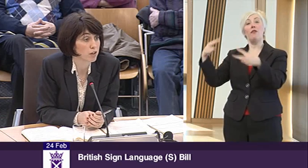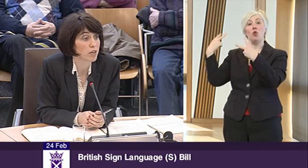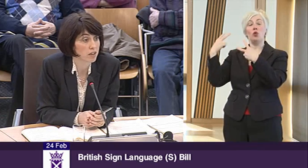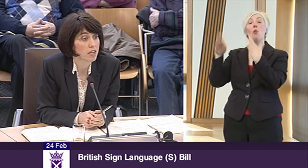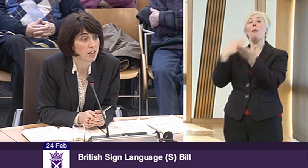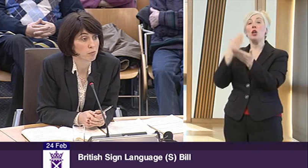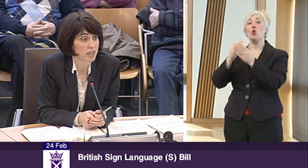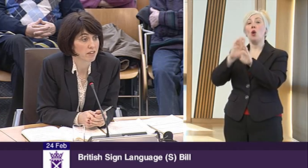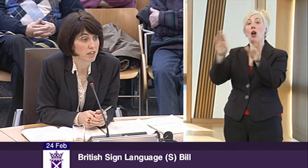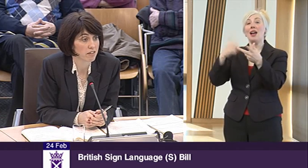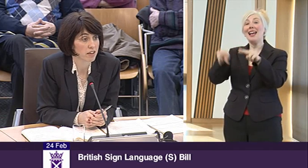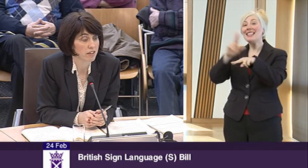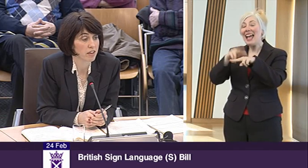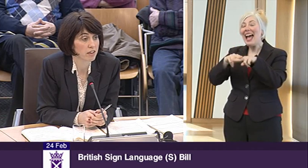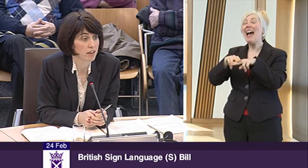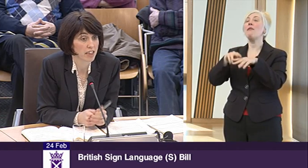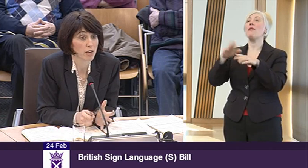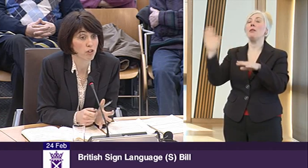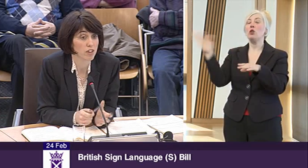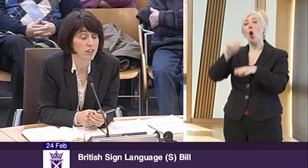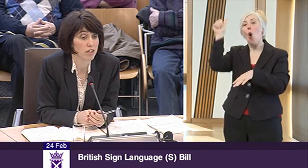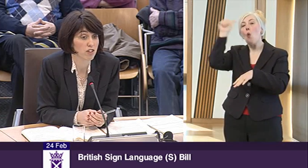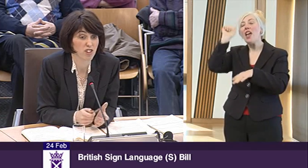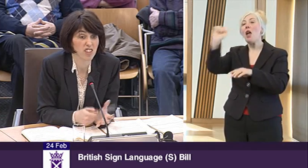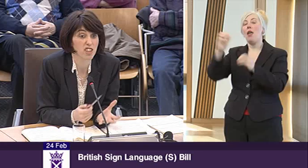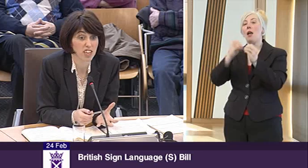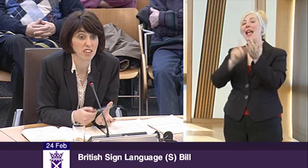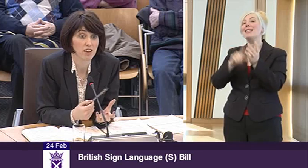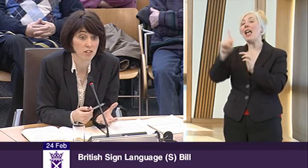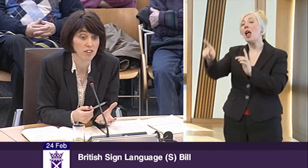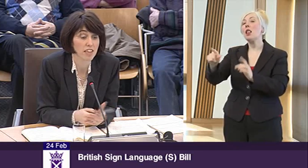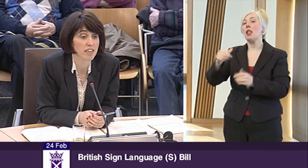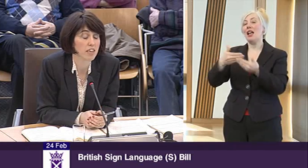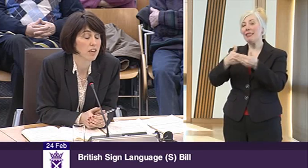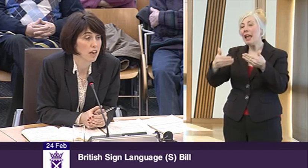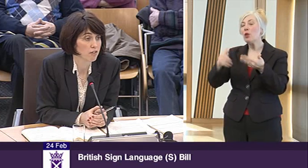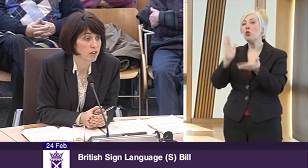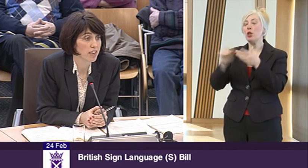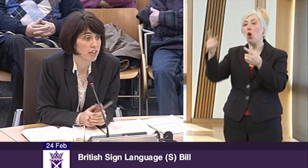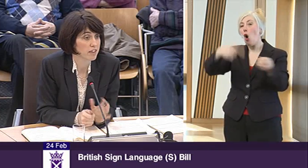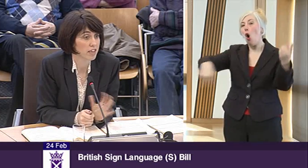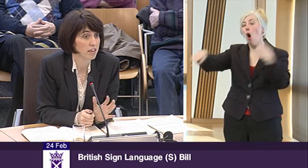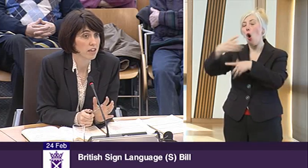that our staff are aware that BSL is a language that they are sufficiently trained in understanding.